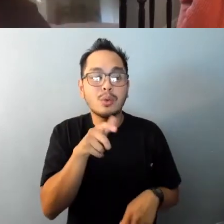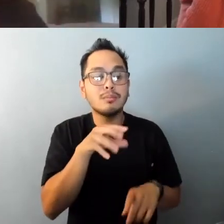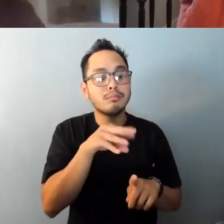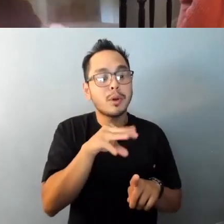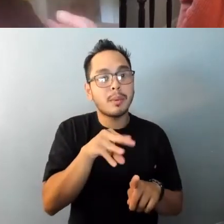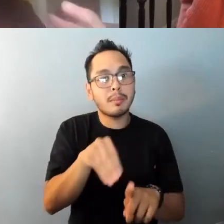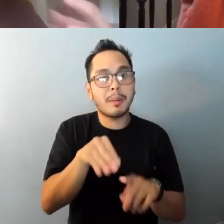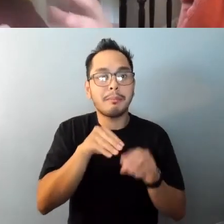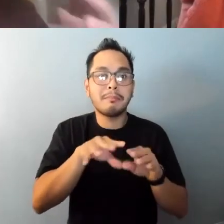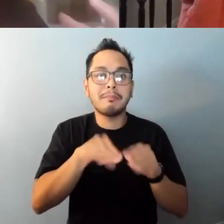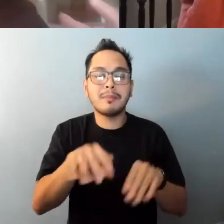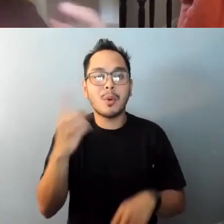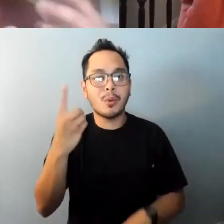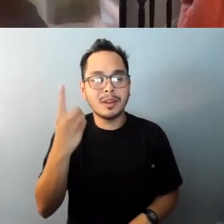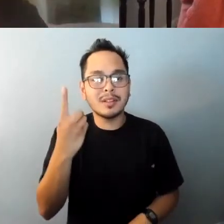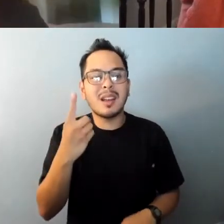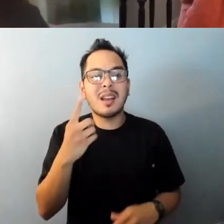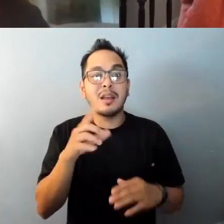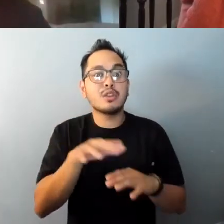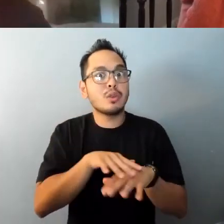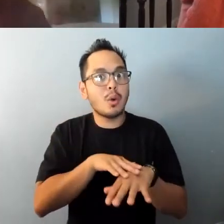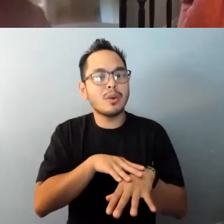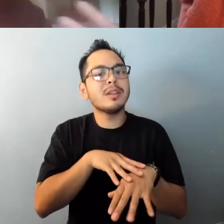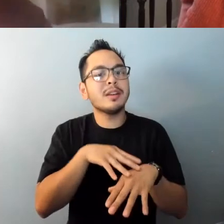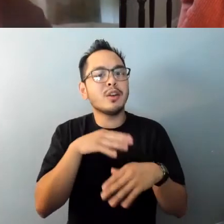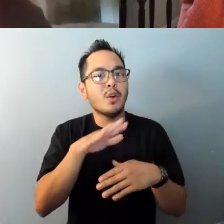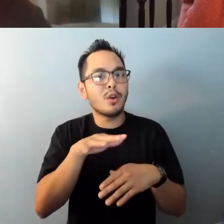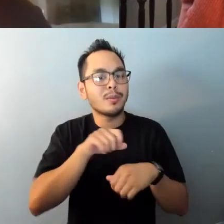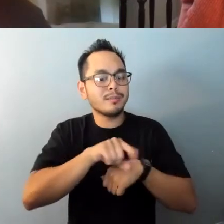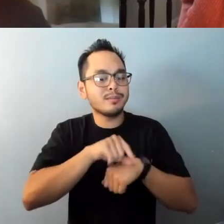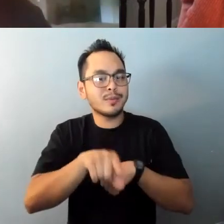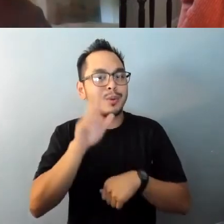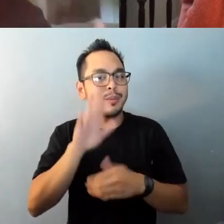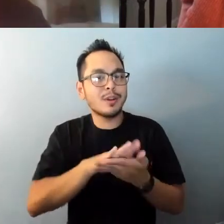more consciousness her streams get darker and bring in more social issues and she is